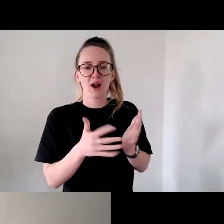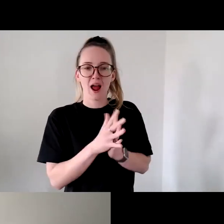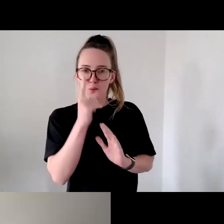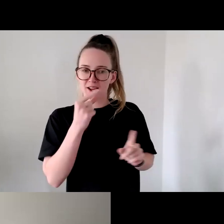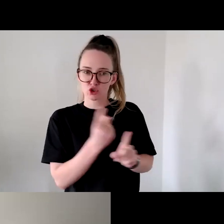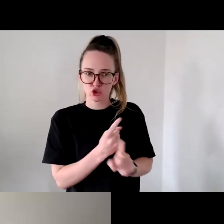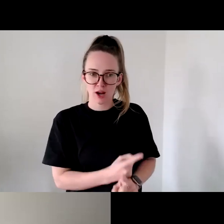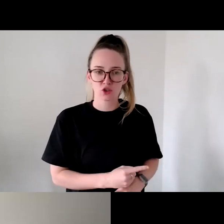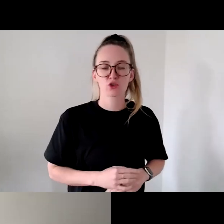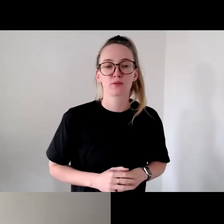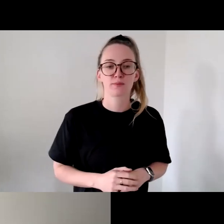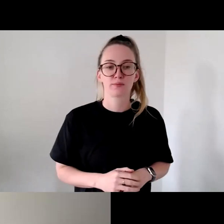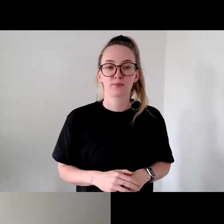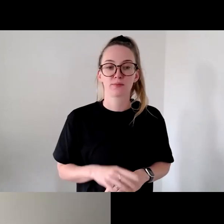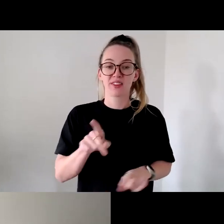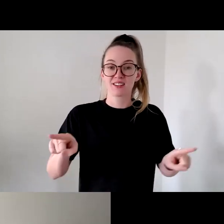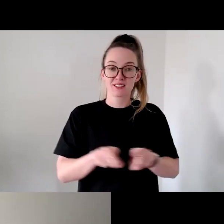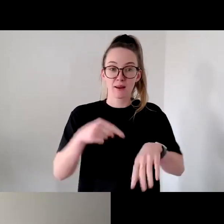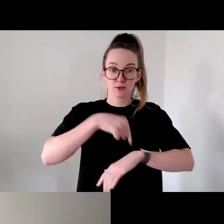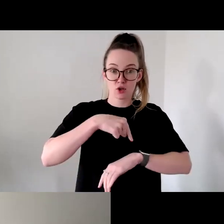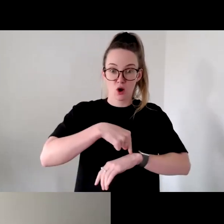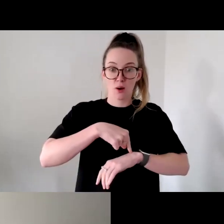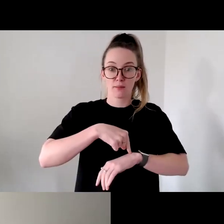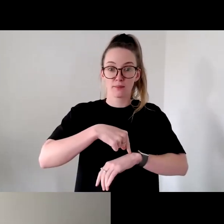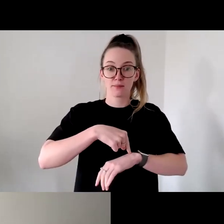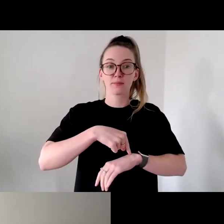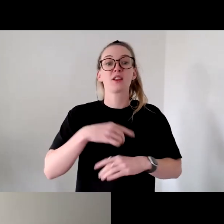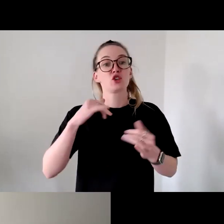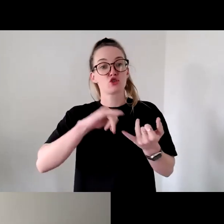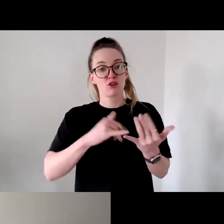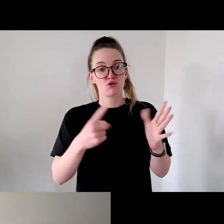Simultaneously across the broader team at Screen Australia, they created and published